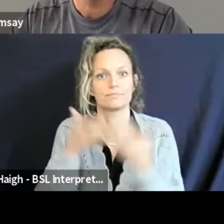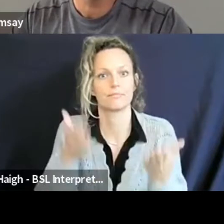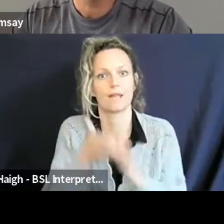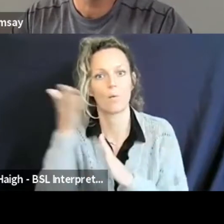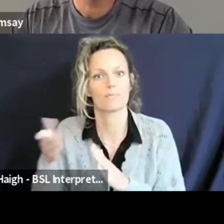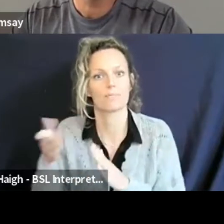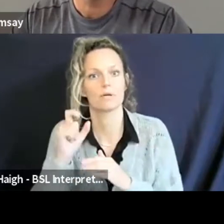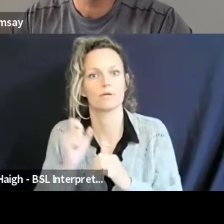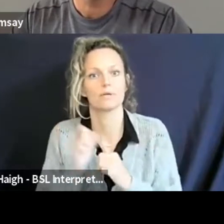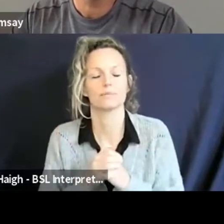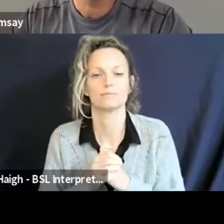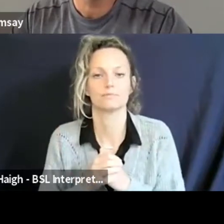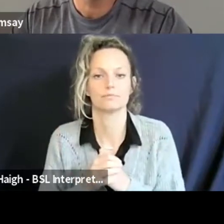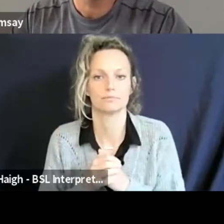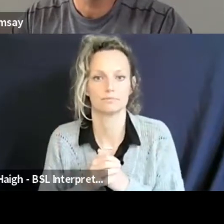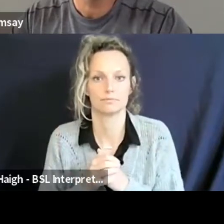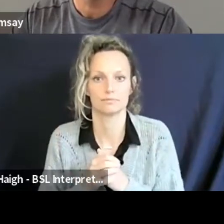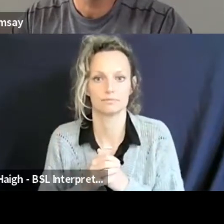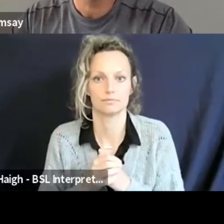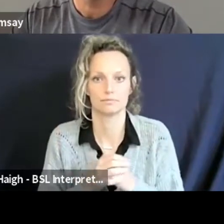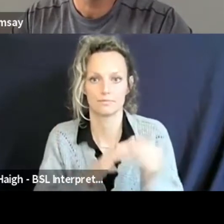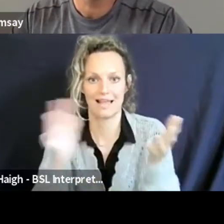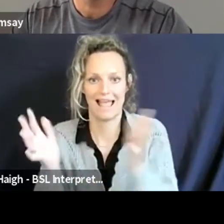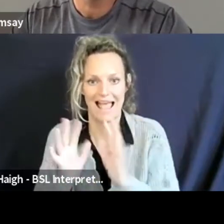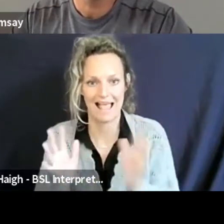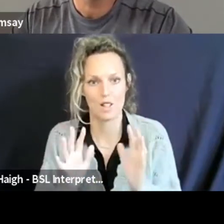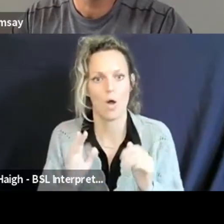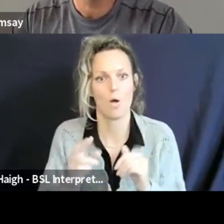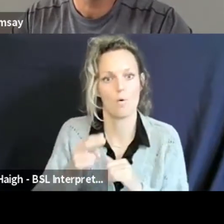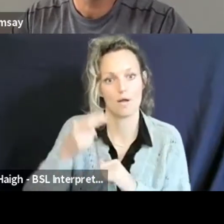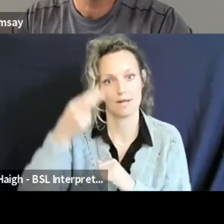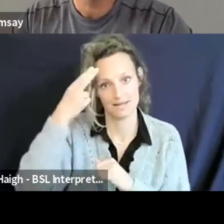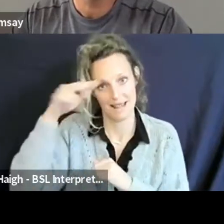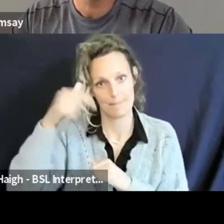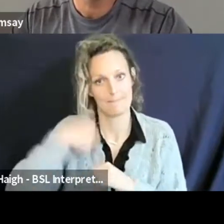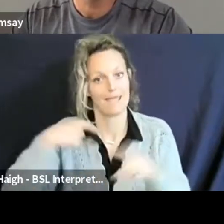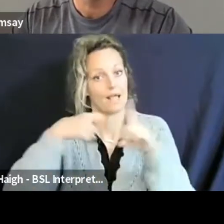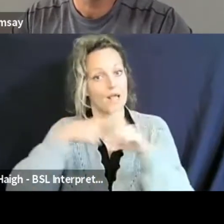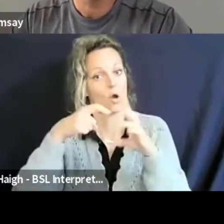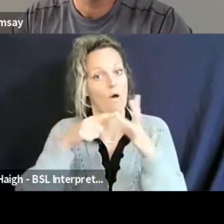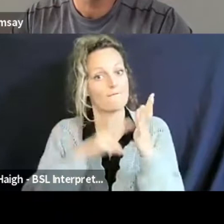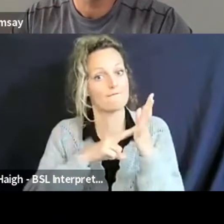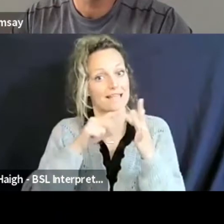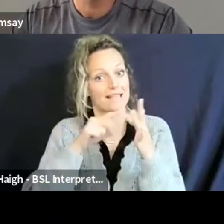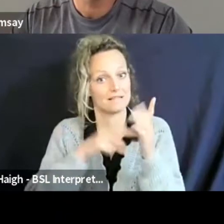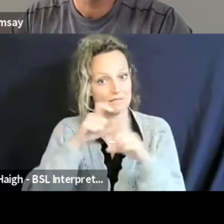I can't wait to hear your story.